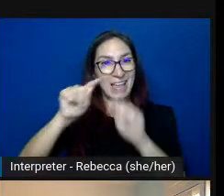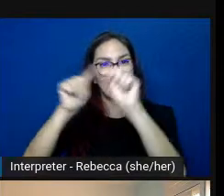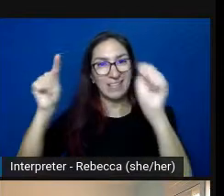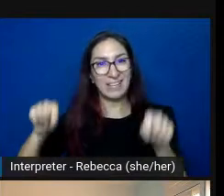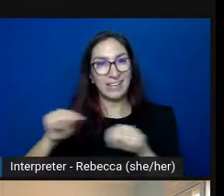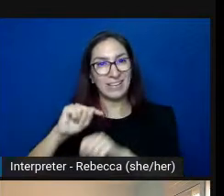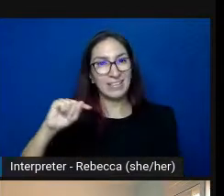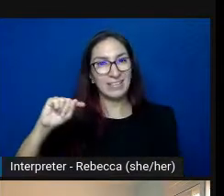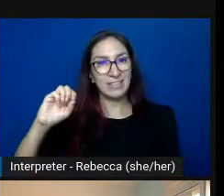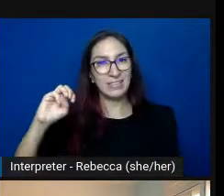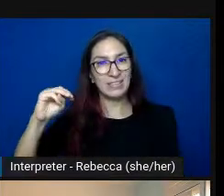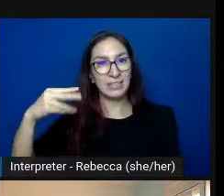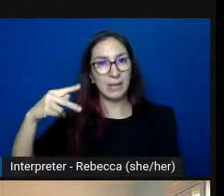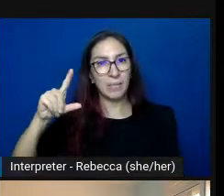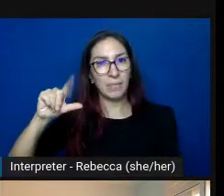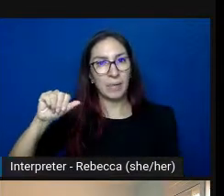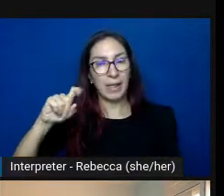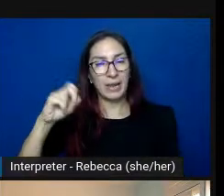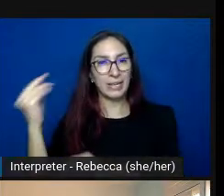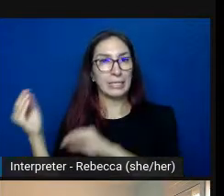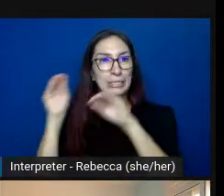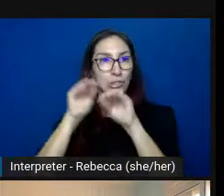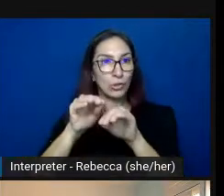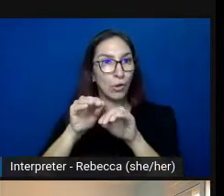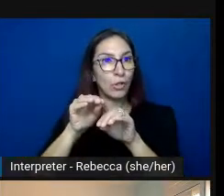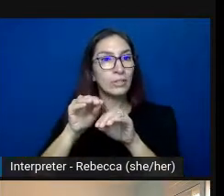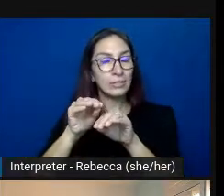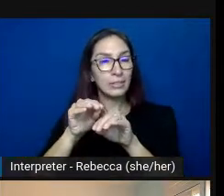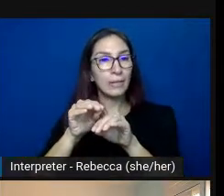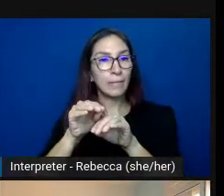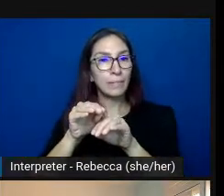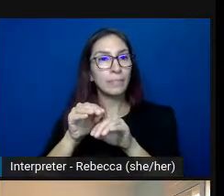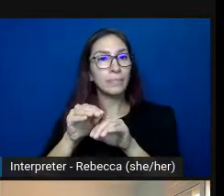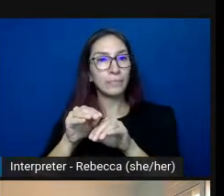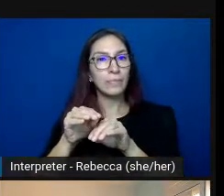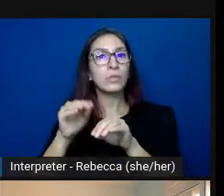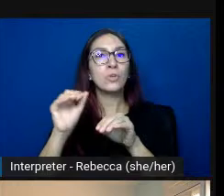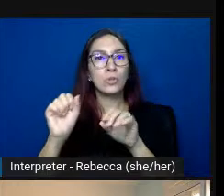Australia, I do not remember exactly which one, but it had exactly this template, this theme.